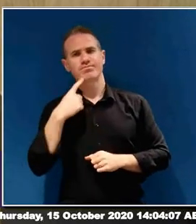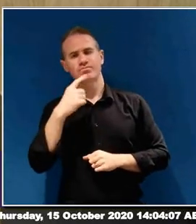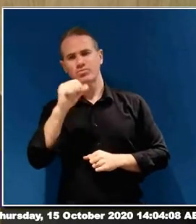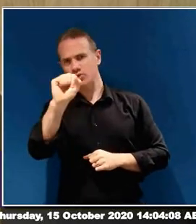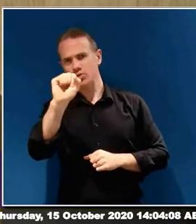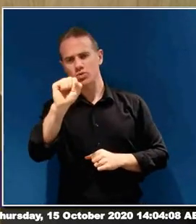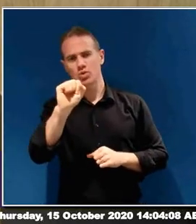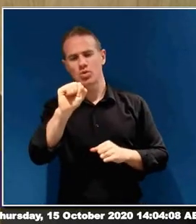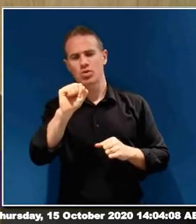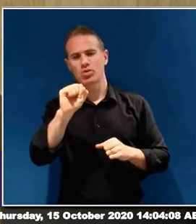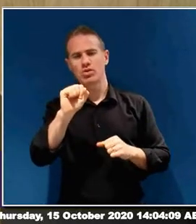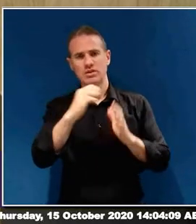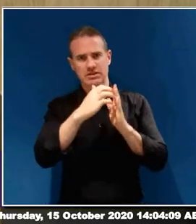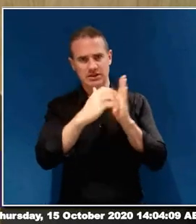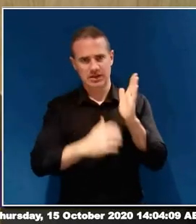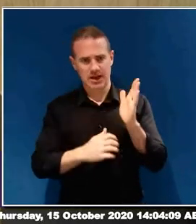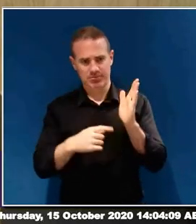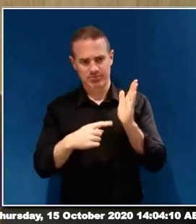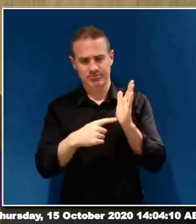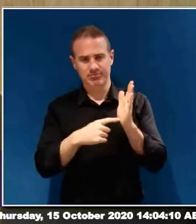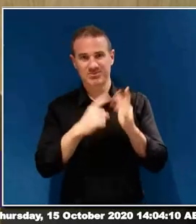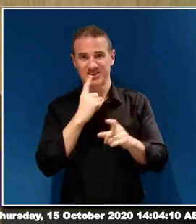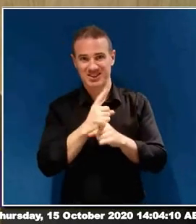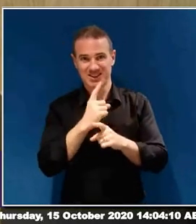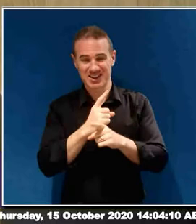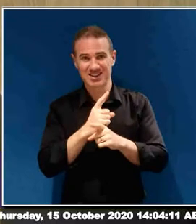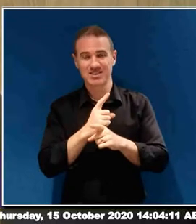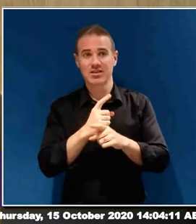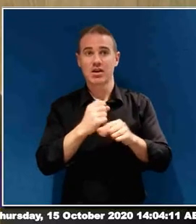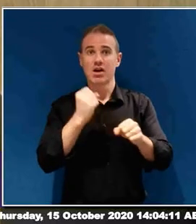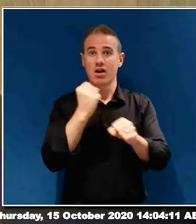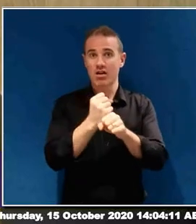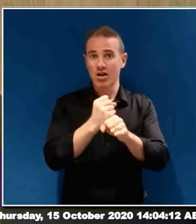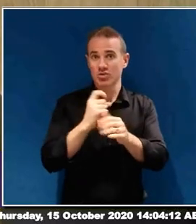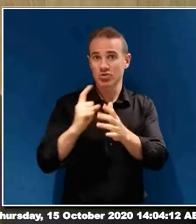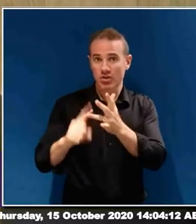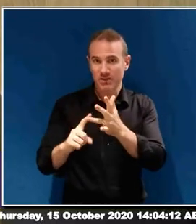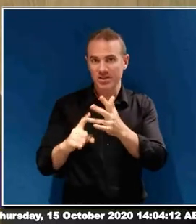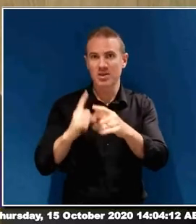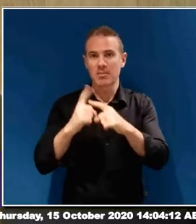and senior guidance officers are involved in the EAP verification process.